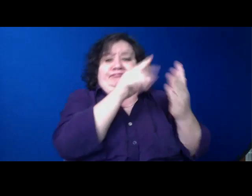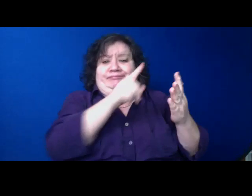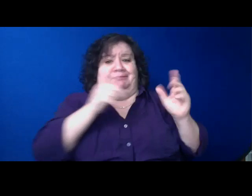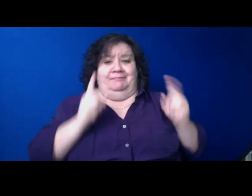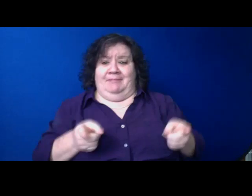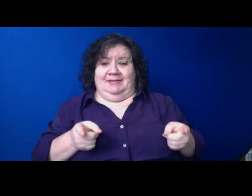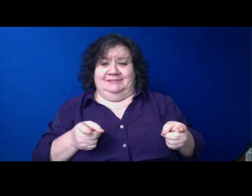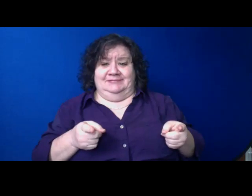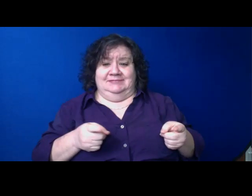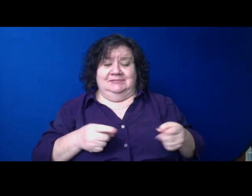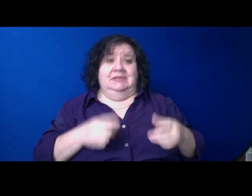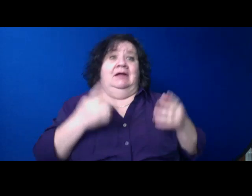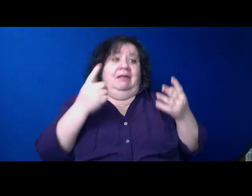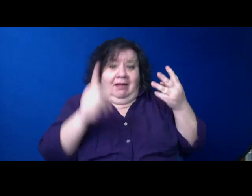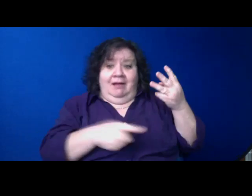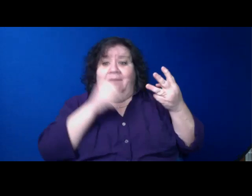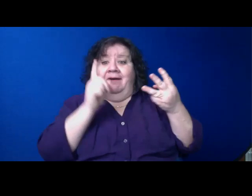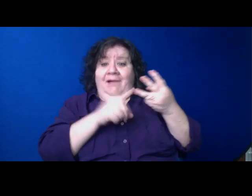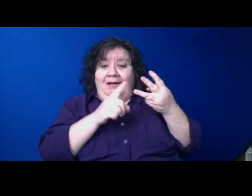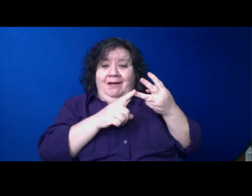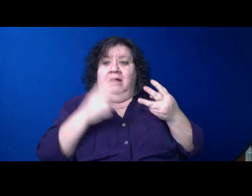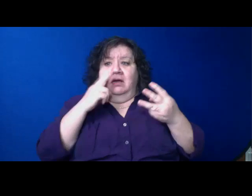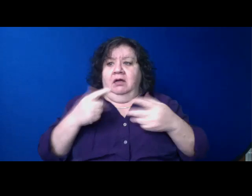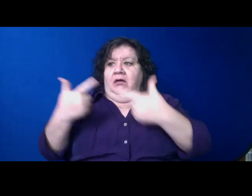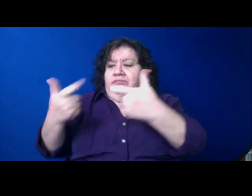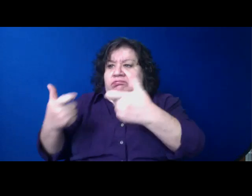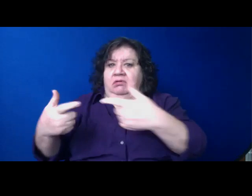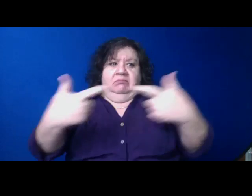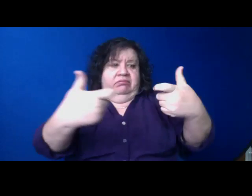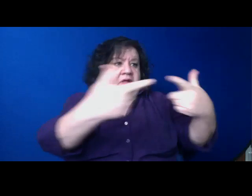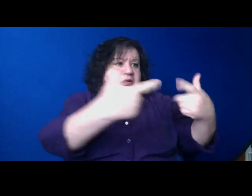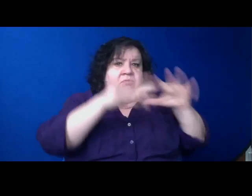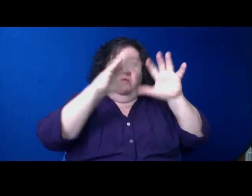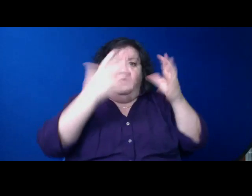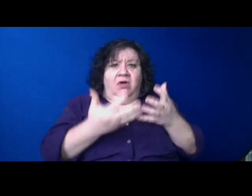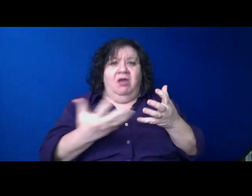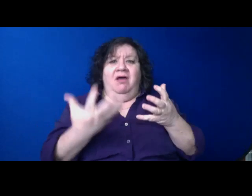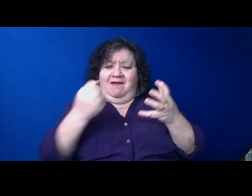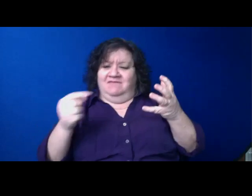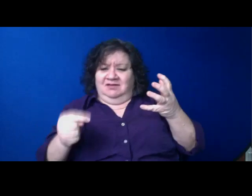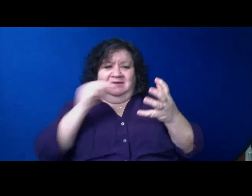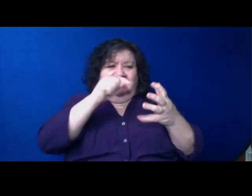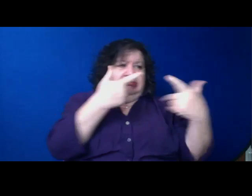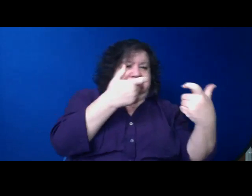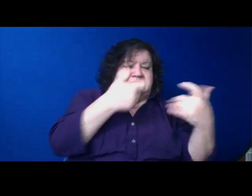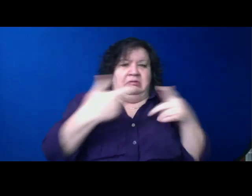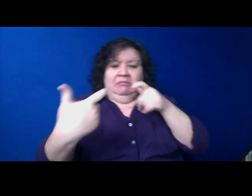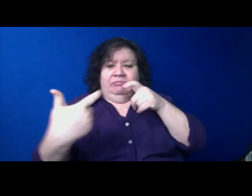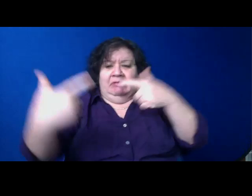we are witnessing other disease happening we are witnessing typhoon cyclin flood earthquake